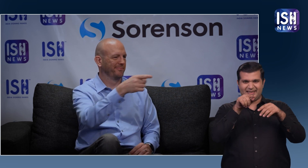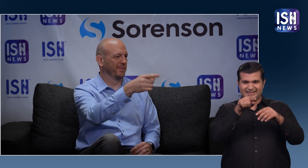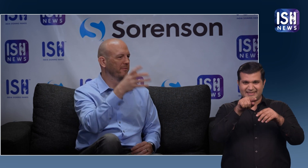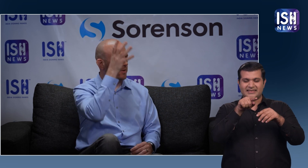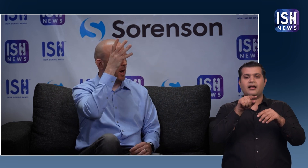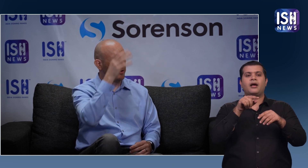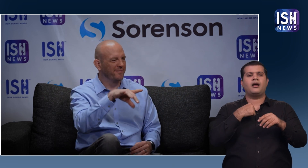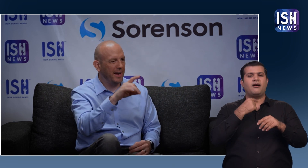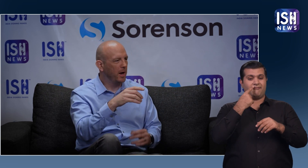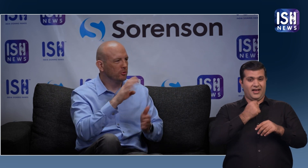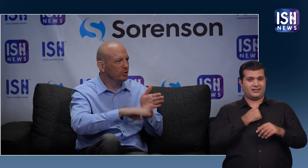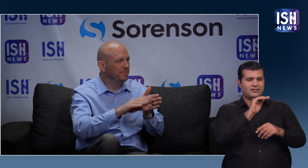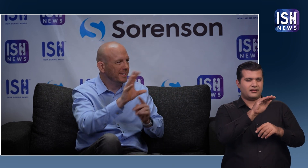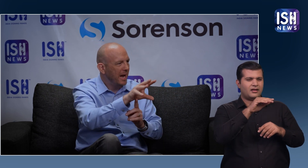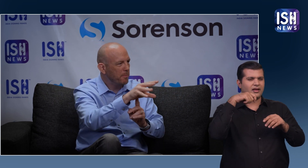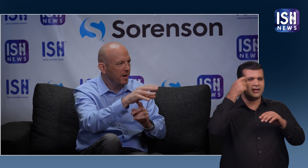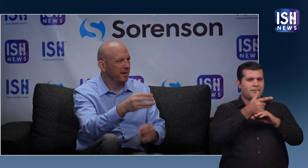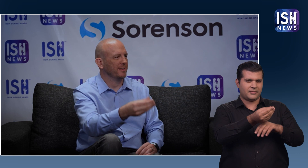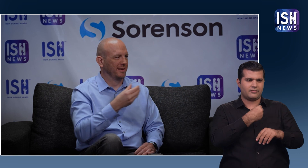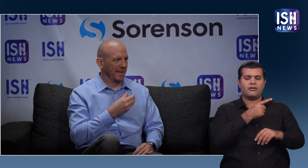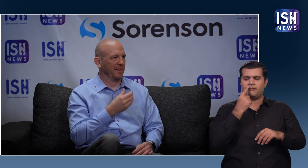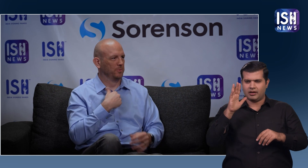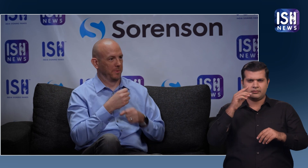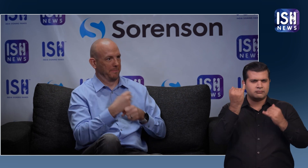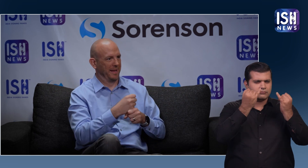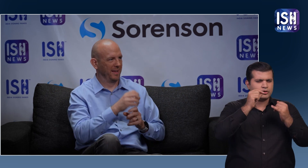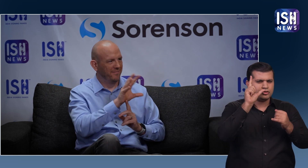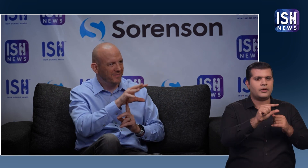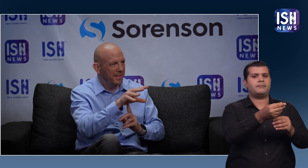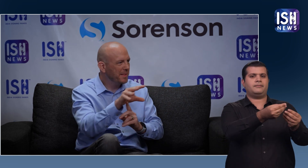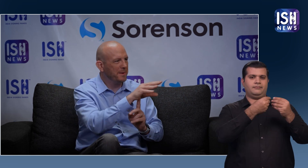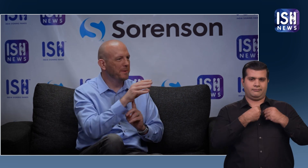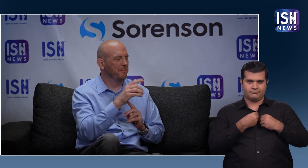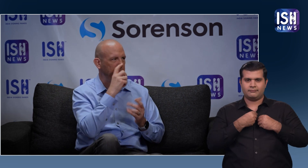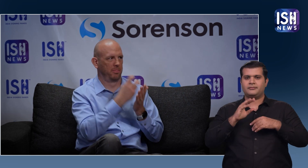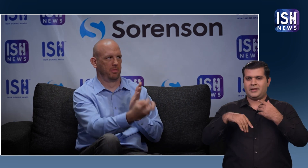my father found a cheap camera for me as a gift. I started making films and fell in love.